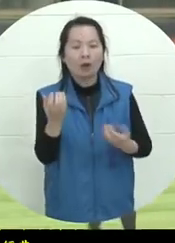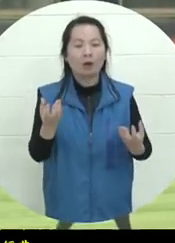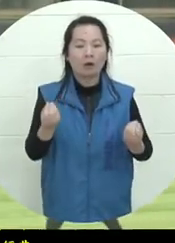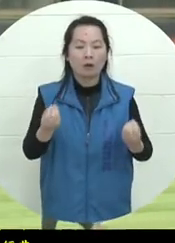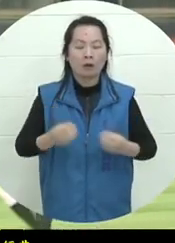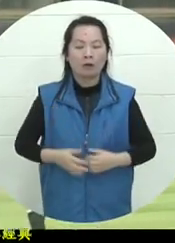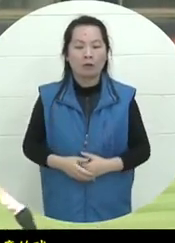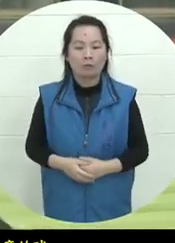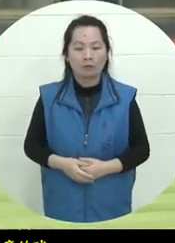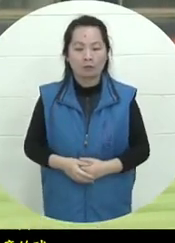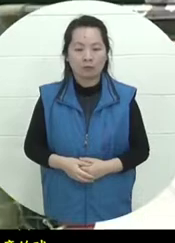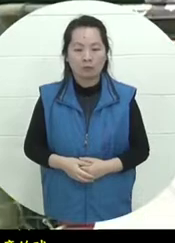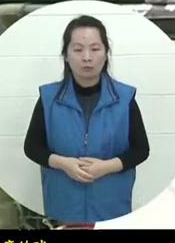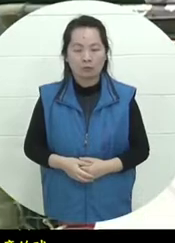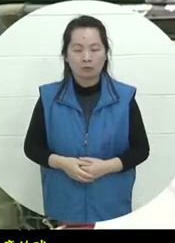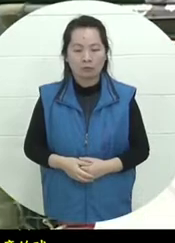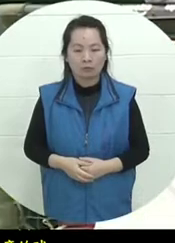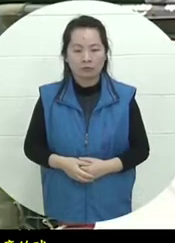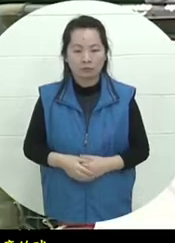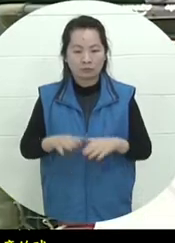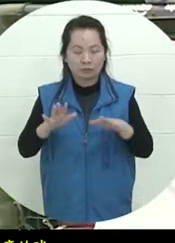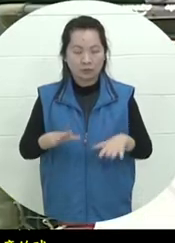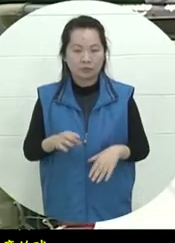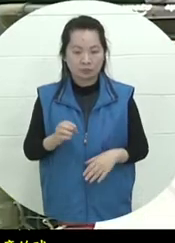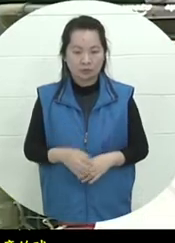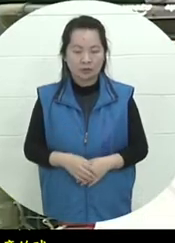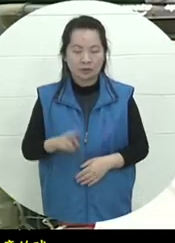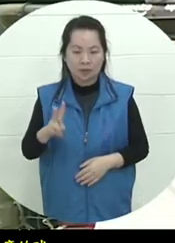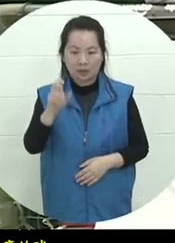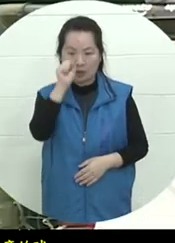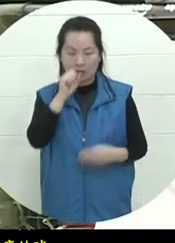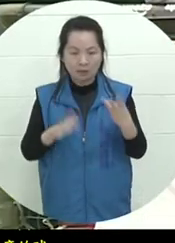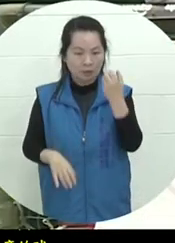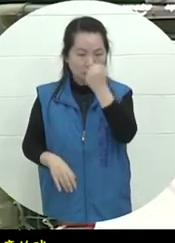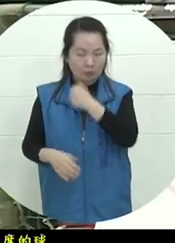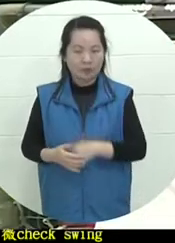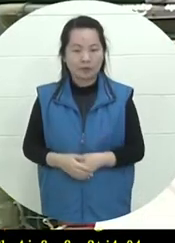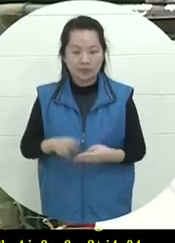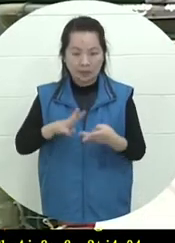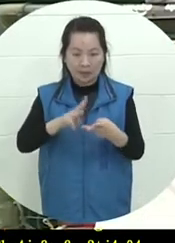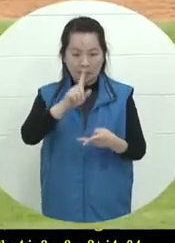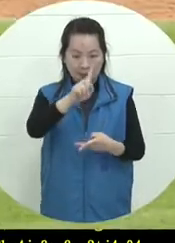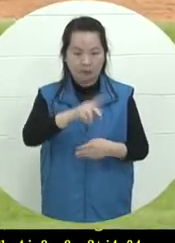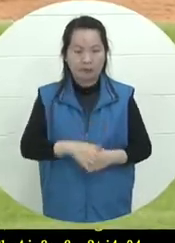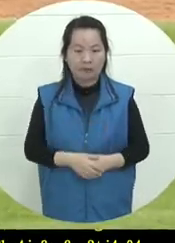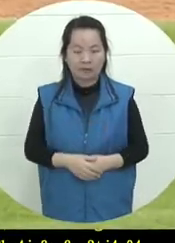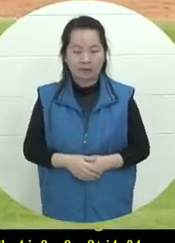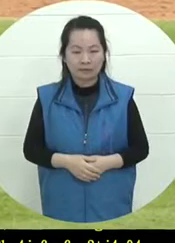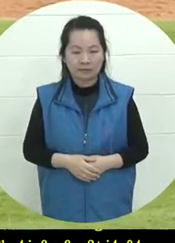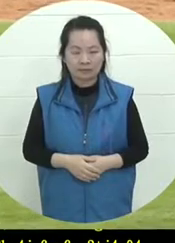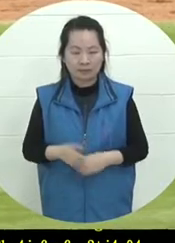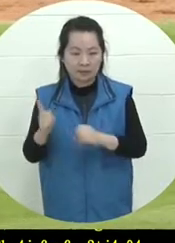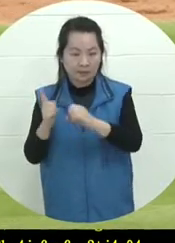so the number of one ball at this time reaches the full ball number. The runner on first base was the one Rosco scored in a row. The runner